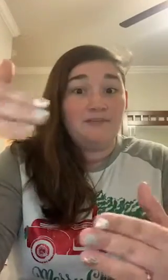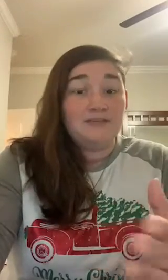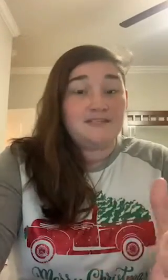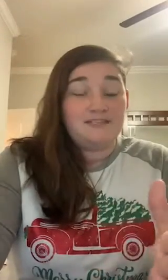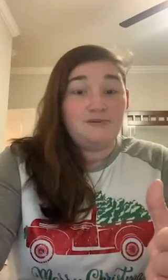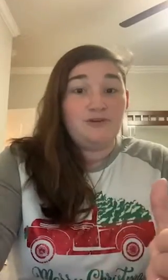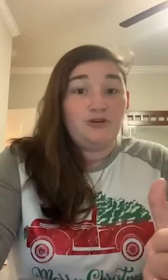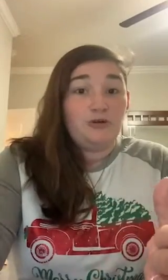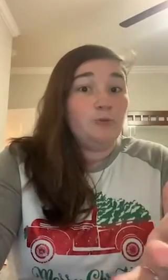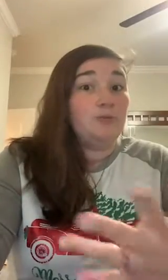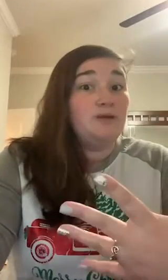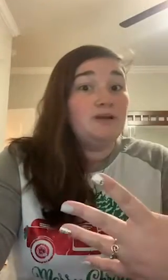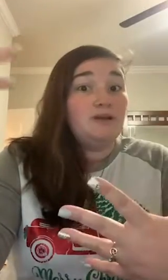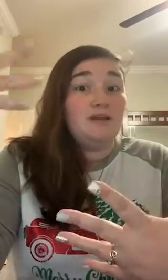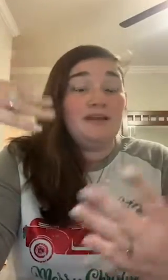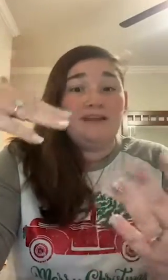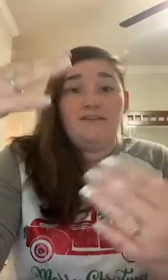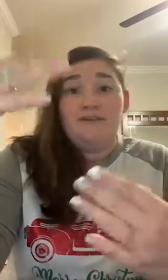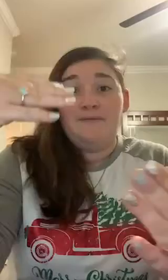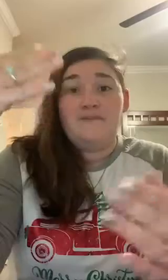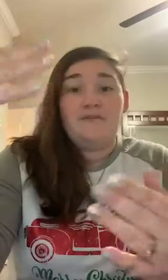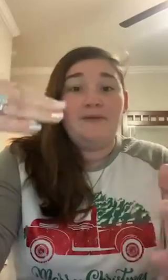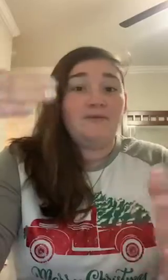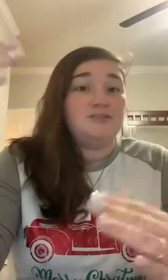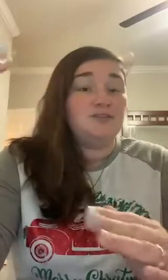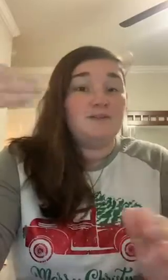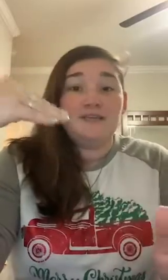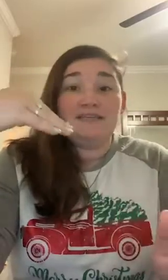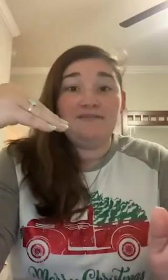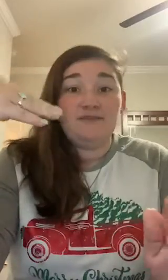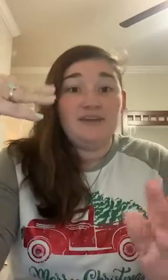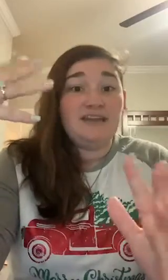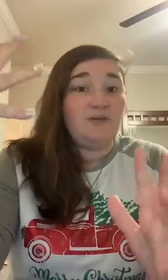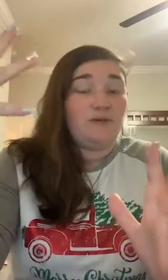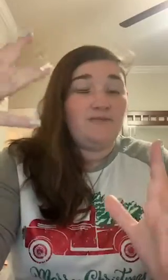discuss with your group if everybody wants to do something different or if y'all want